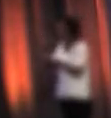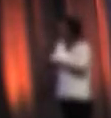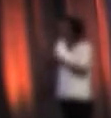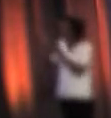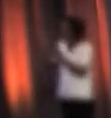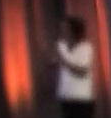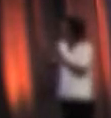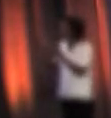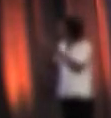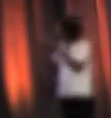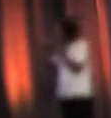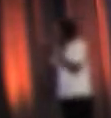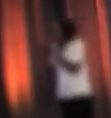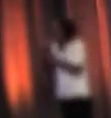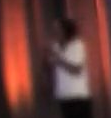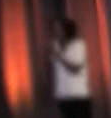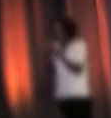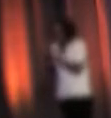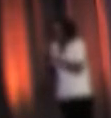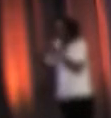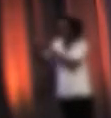In addition to existing partnerships with organisations